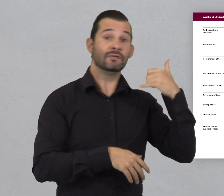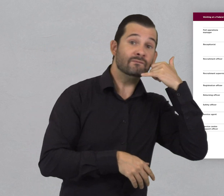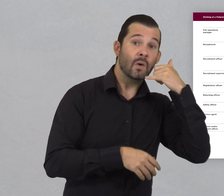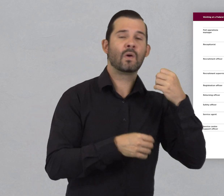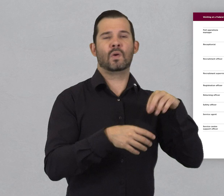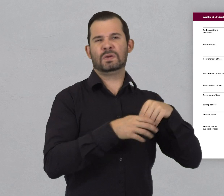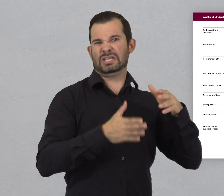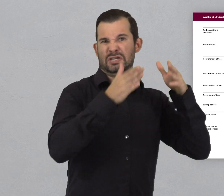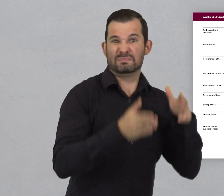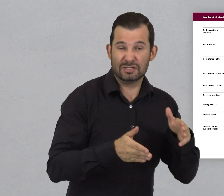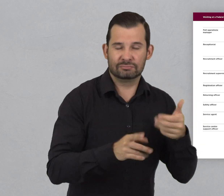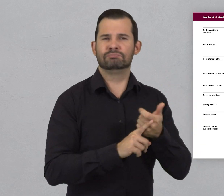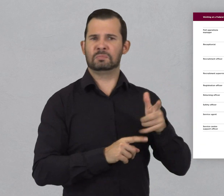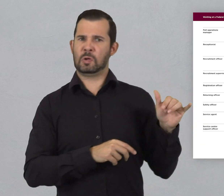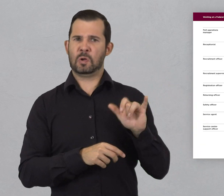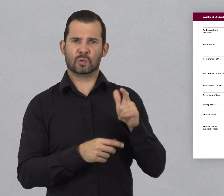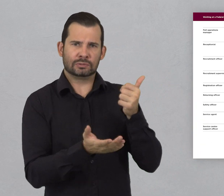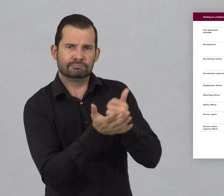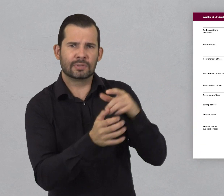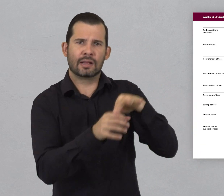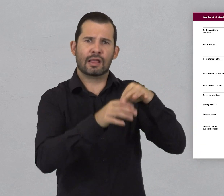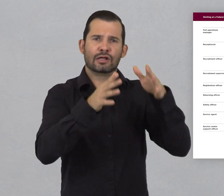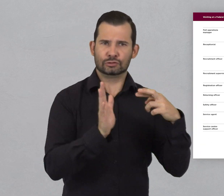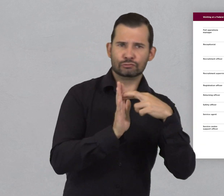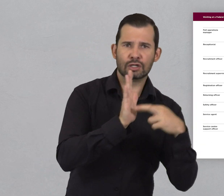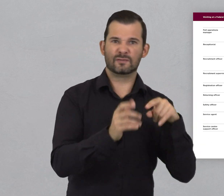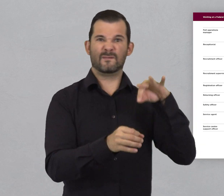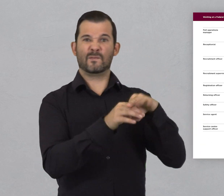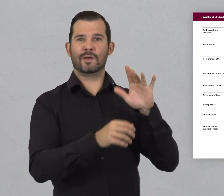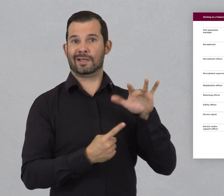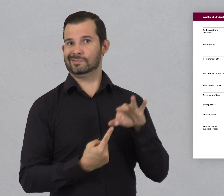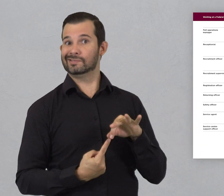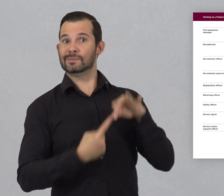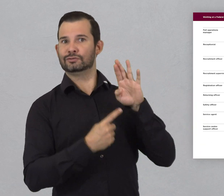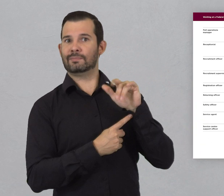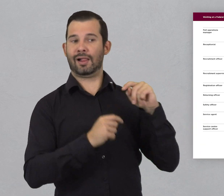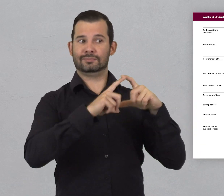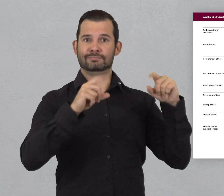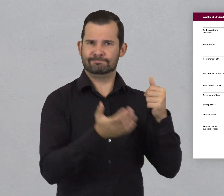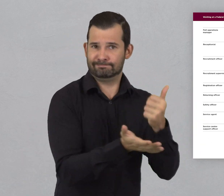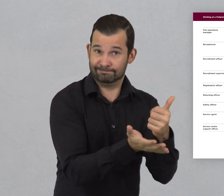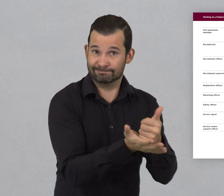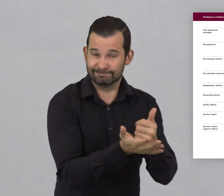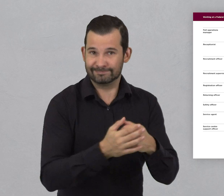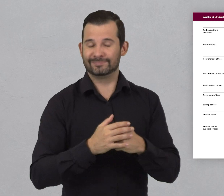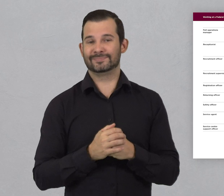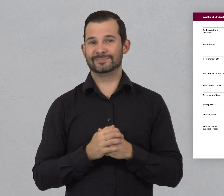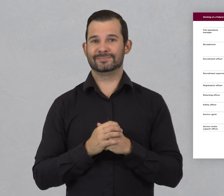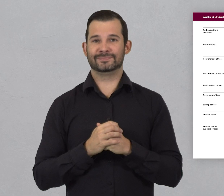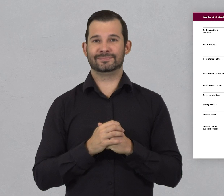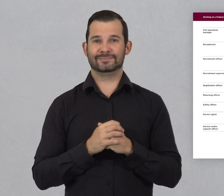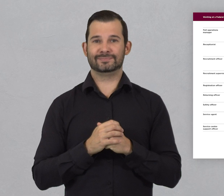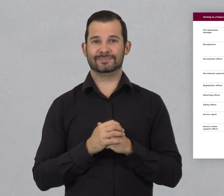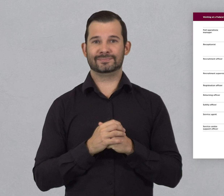telephone or in person. They also assist electors with registering and voting by special ballot.